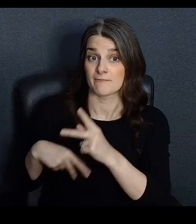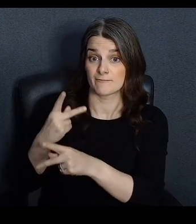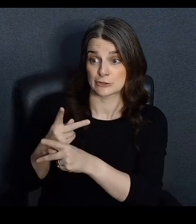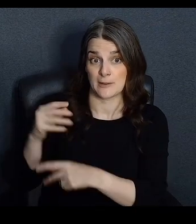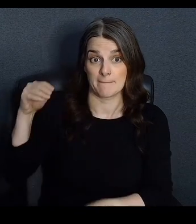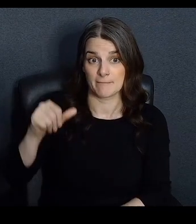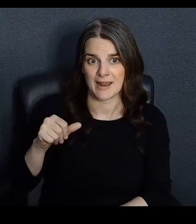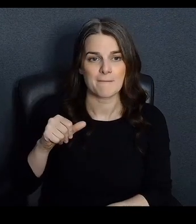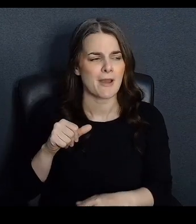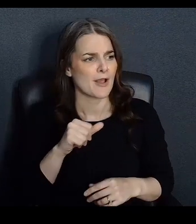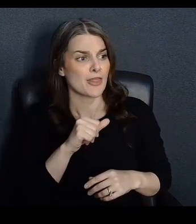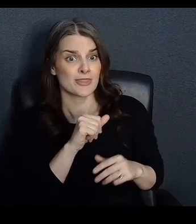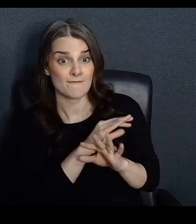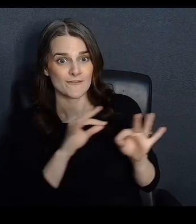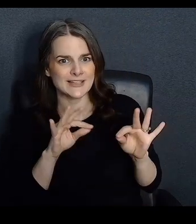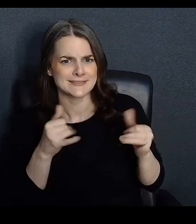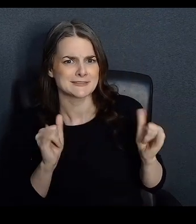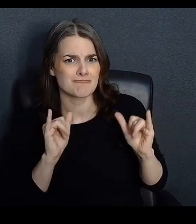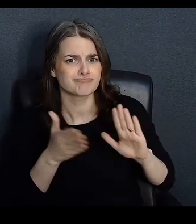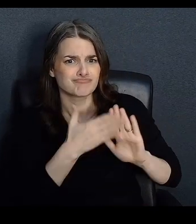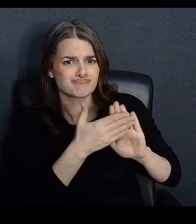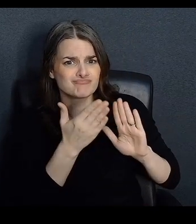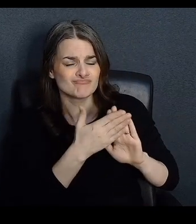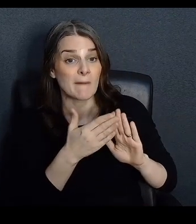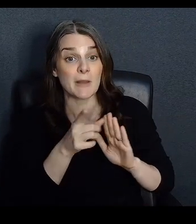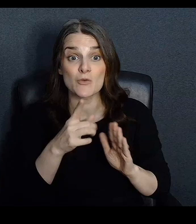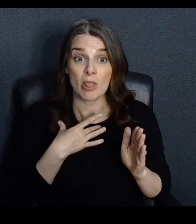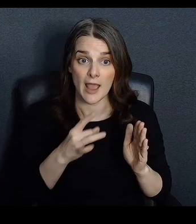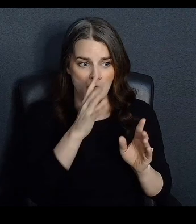And if you find that you really like them, then definitely look at the payment options,